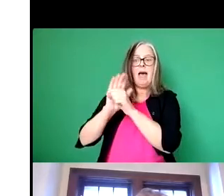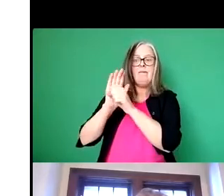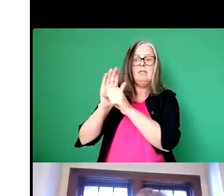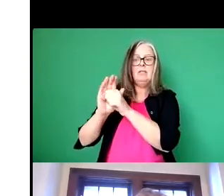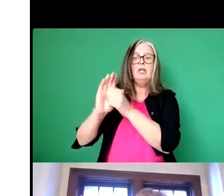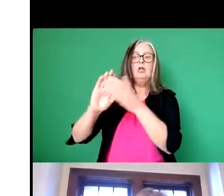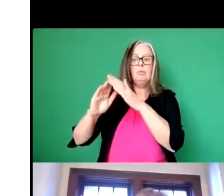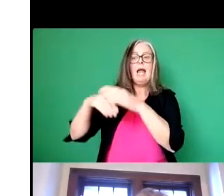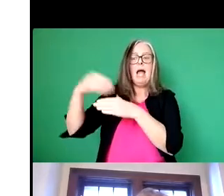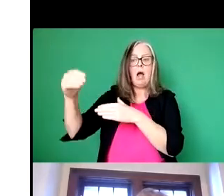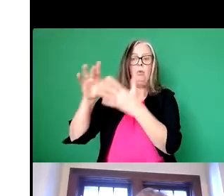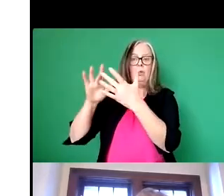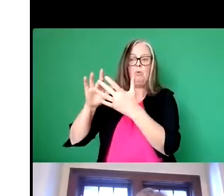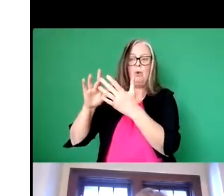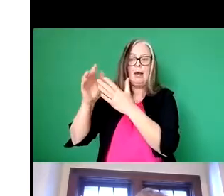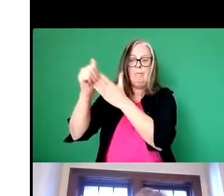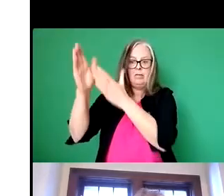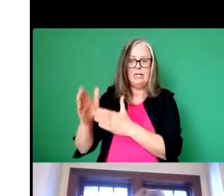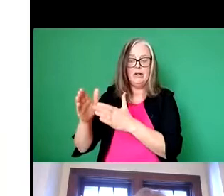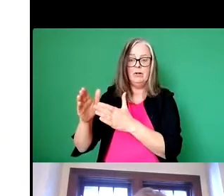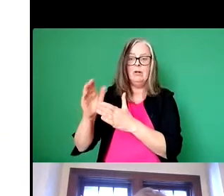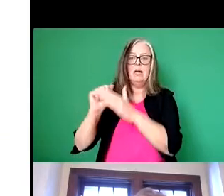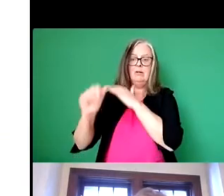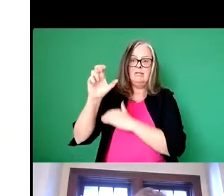vivi holds a ba honors in english from the university of manitoba